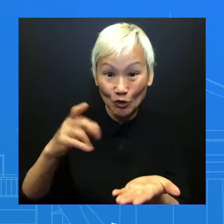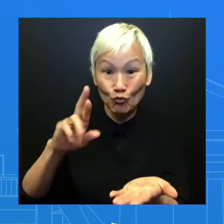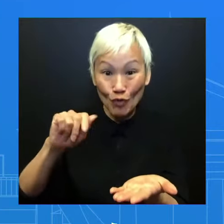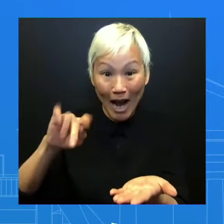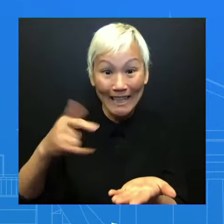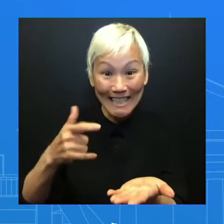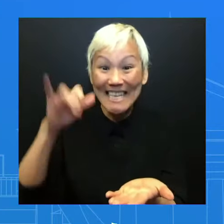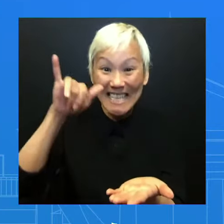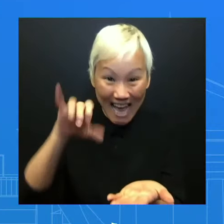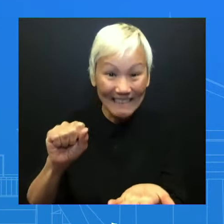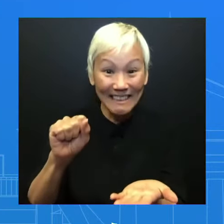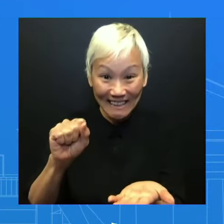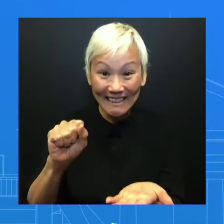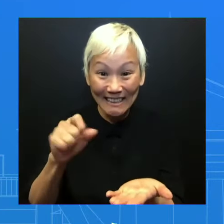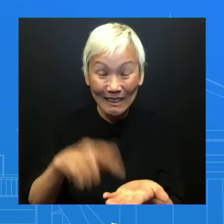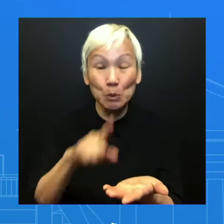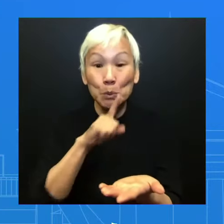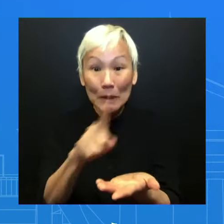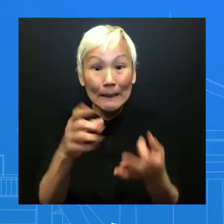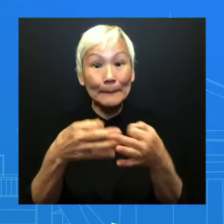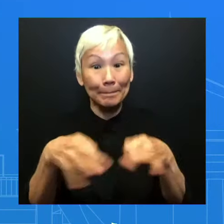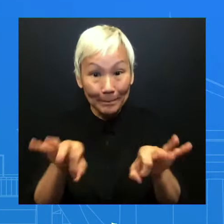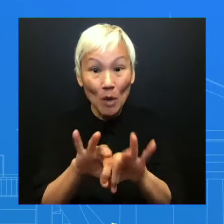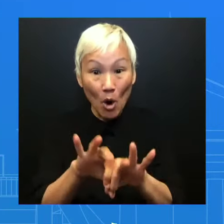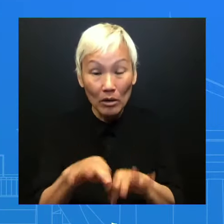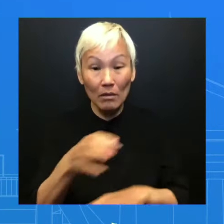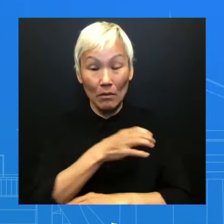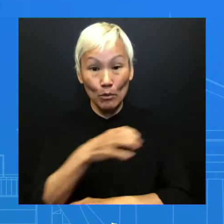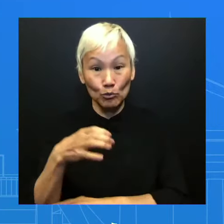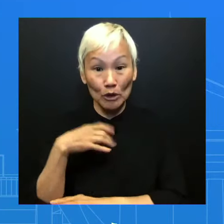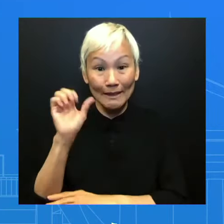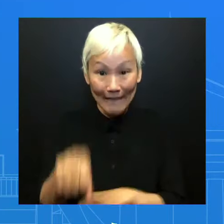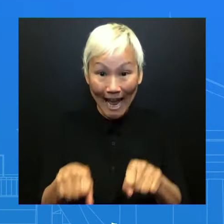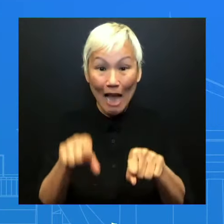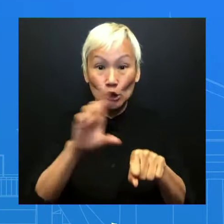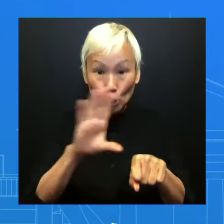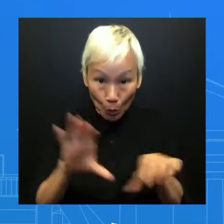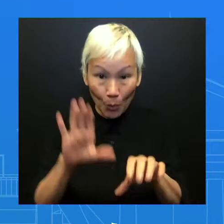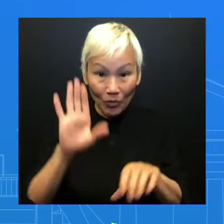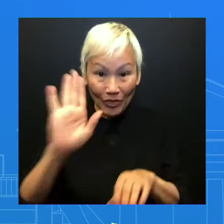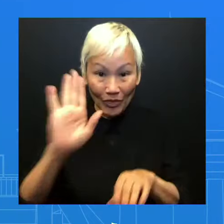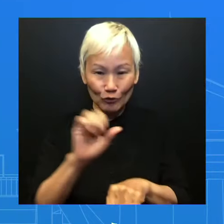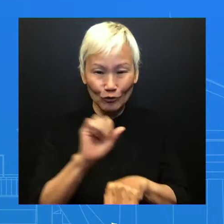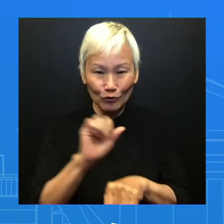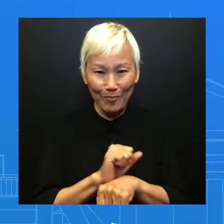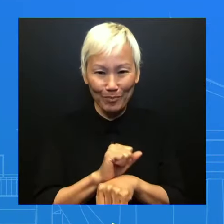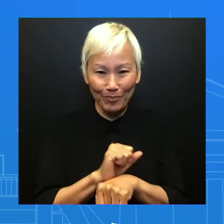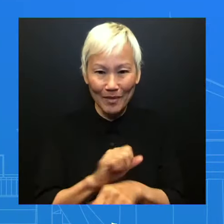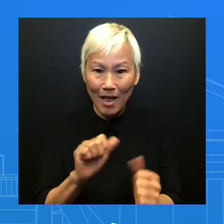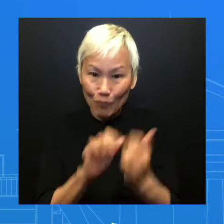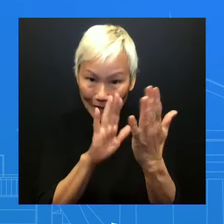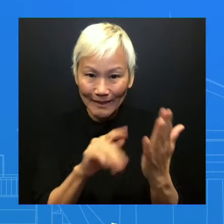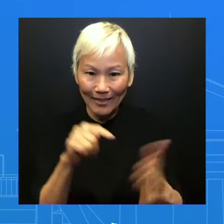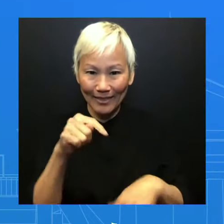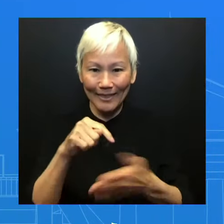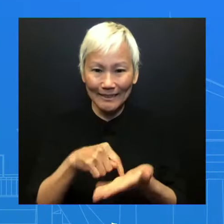if the Congress didn't do its job and deal with the debt limit, as it's constitutional for them to be doing. That includes impacts to the credit